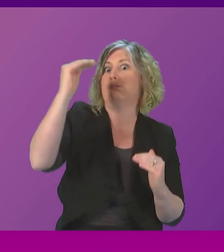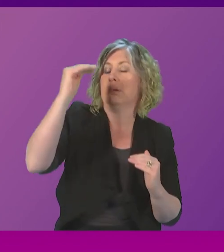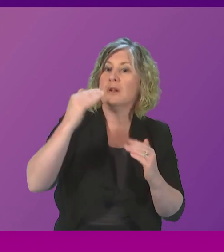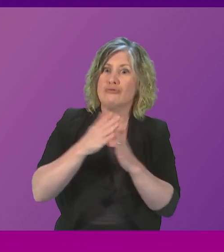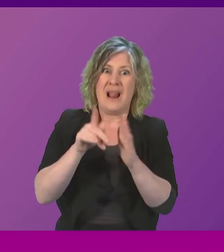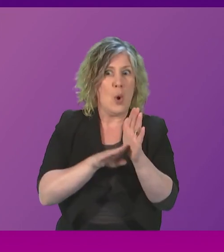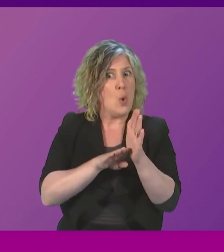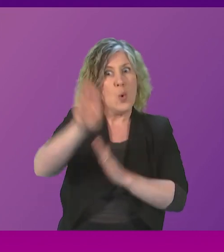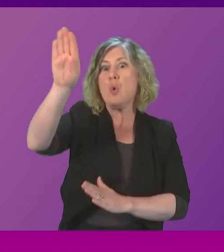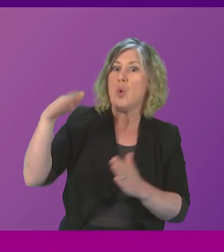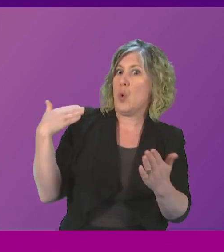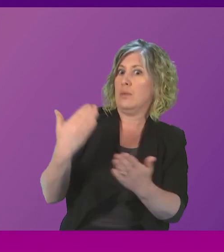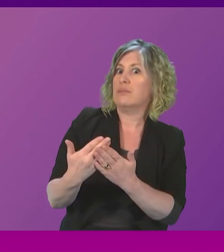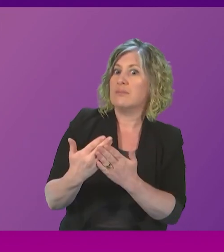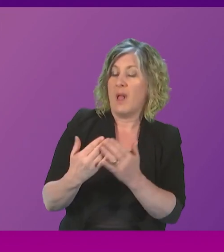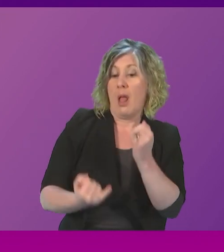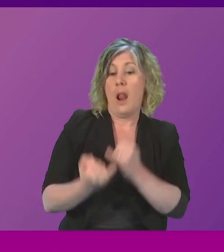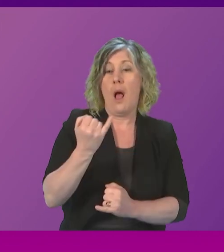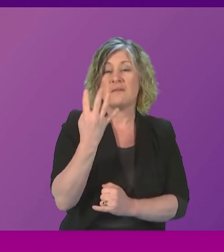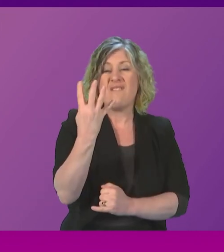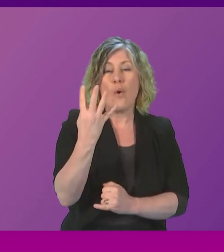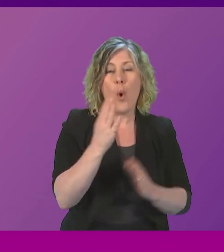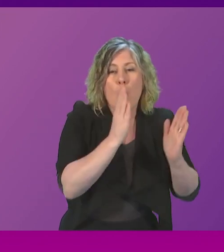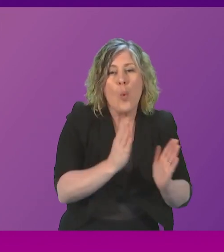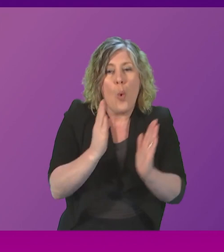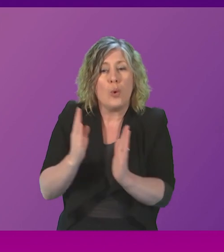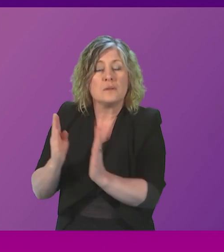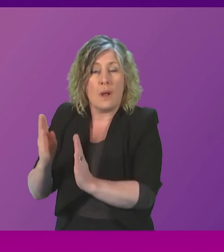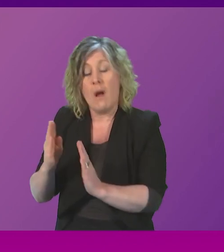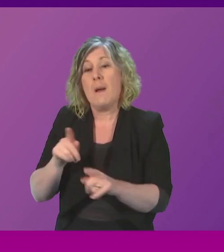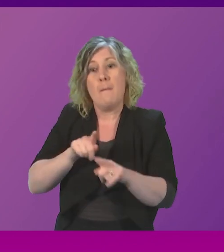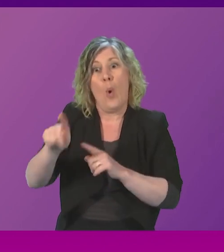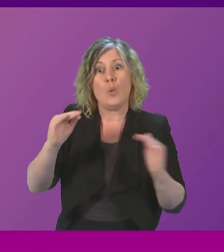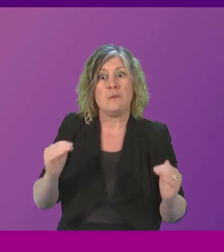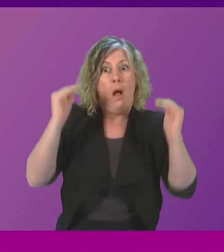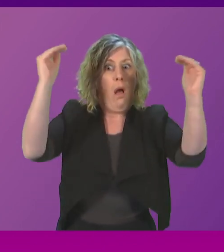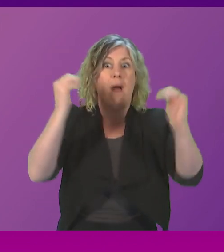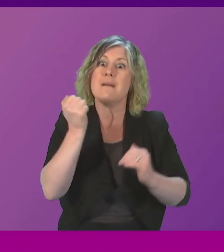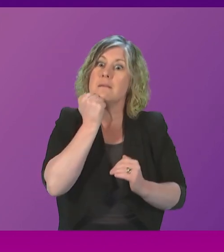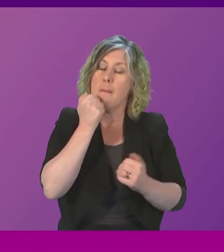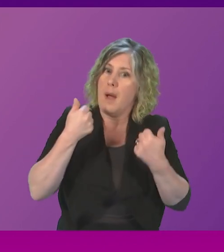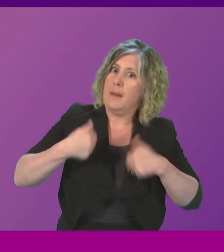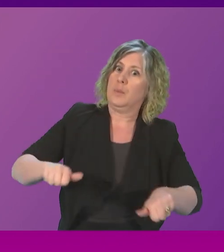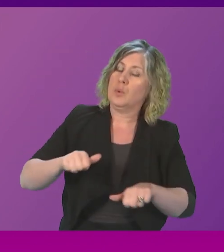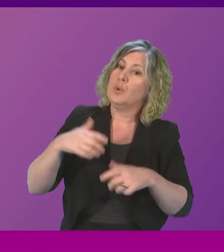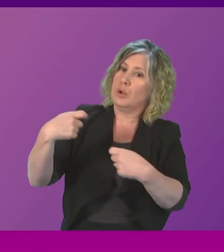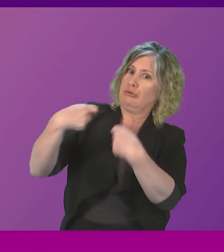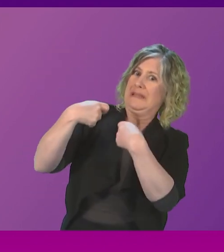In fact, the past four quarters have had the four highest figures on record for the number of children starting treatment with CAMHS.